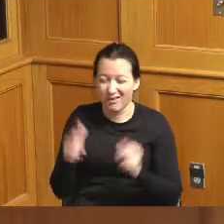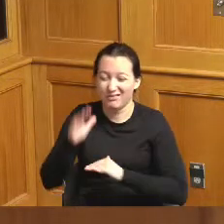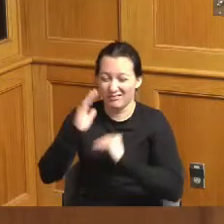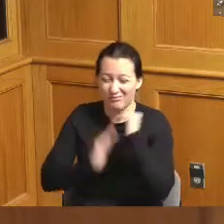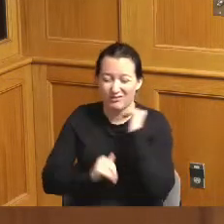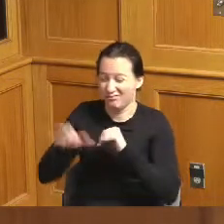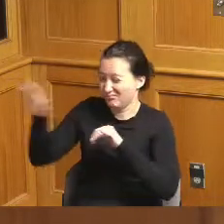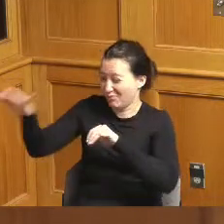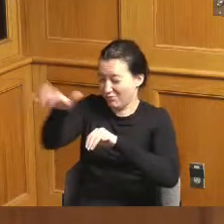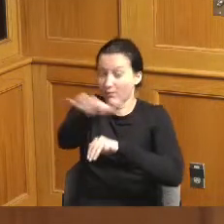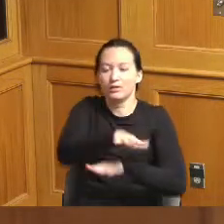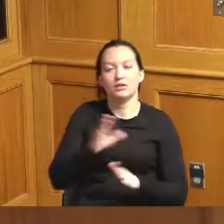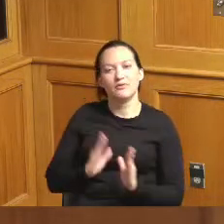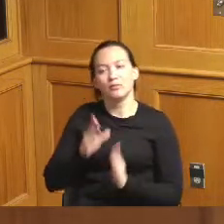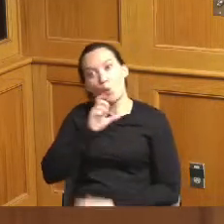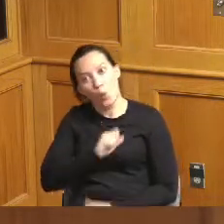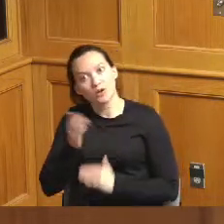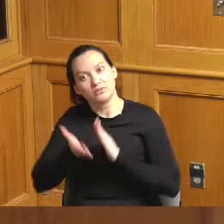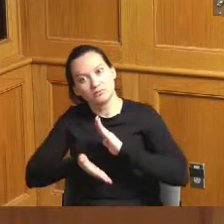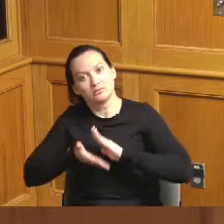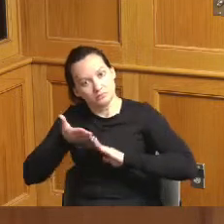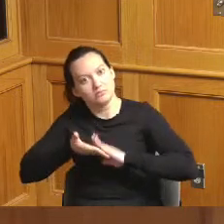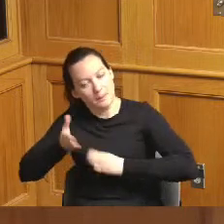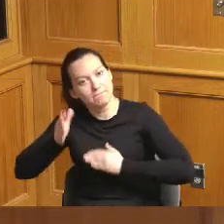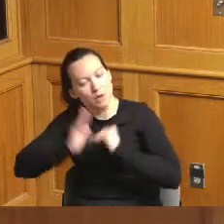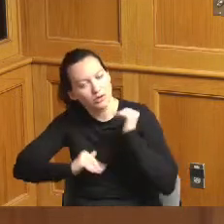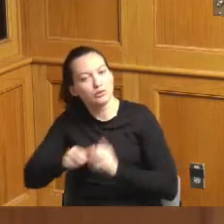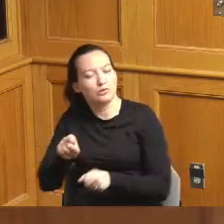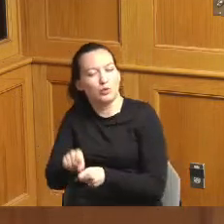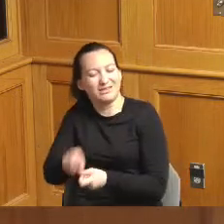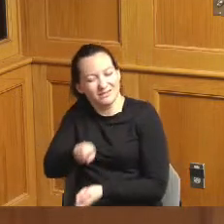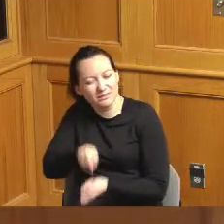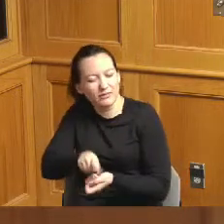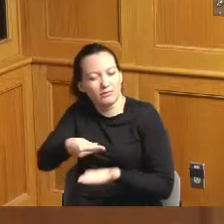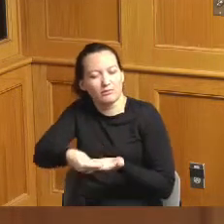county we operate some old buildings so we are working on a funding and a financing plan for